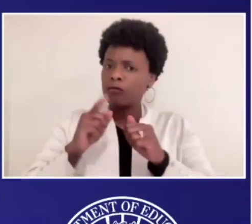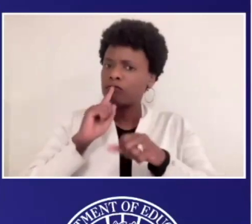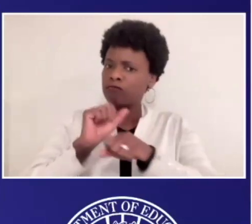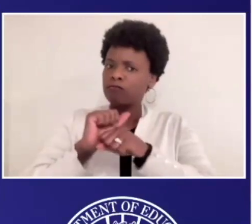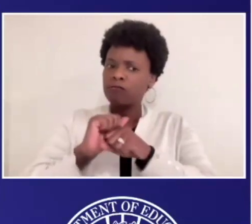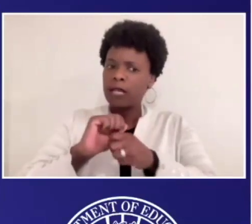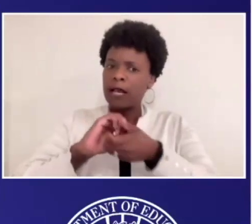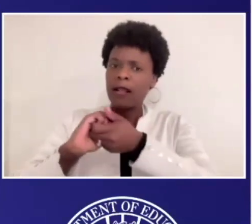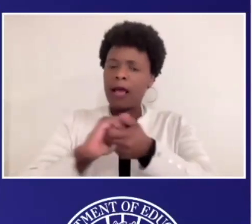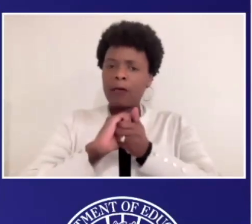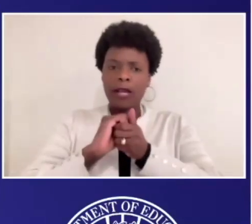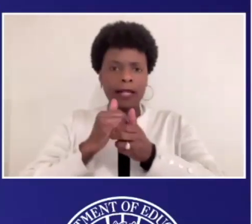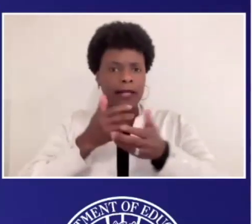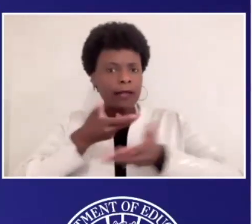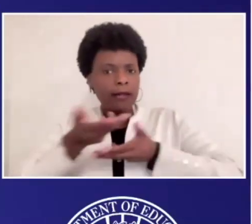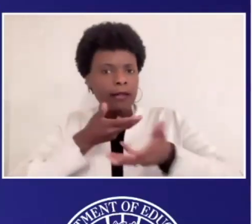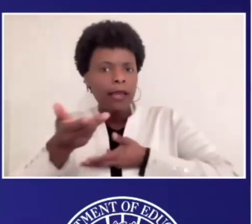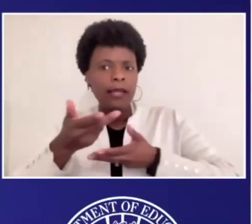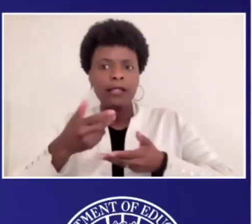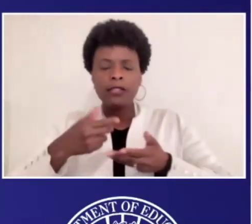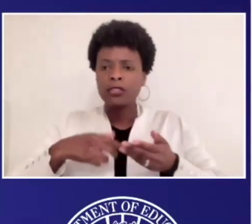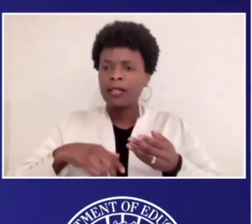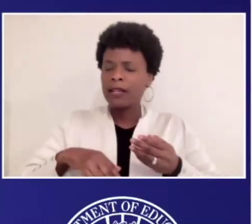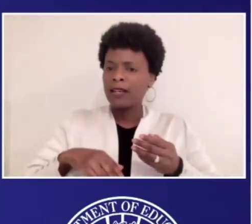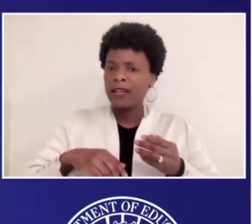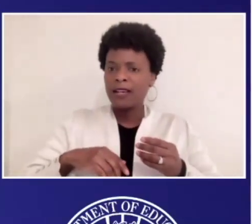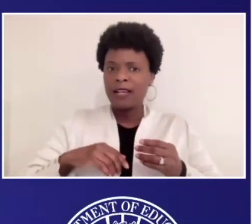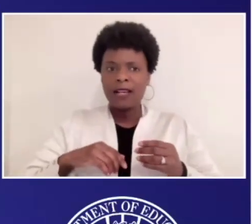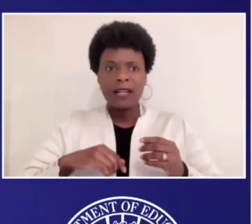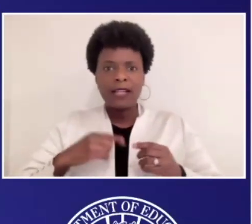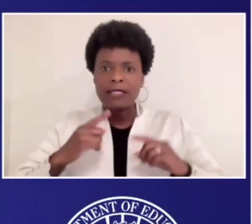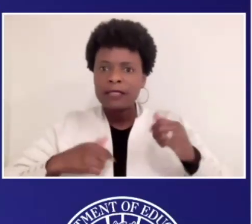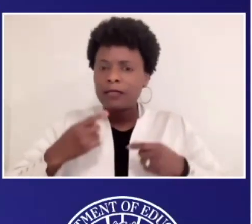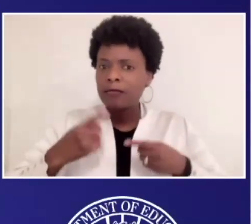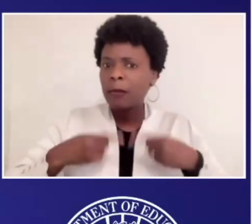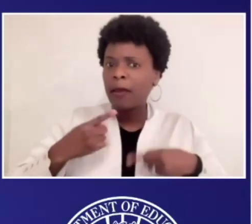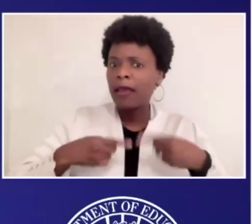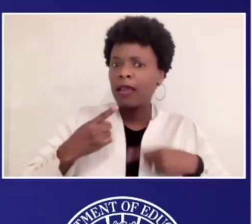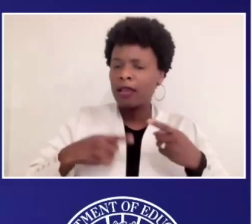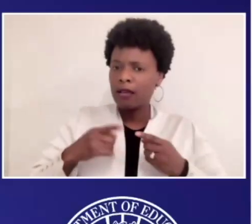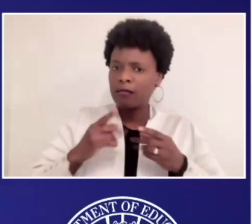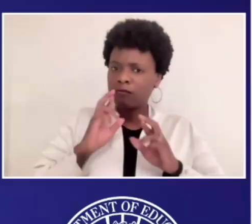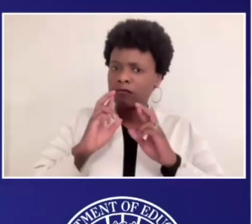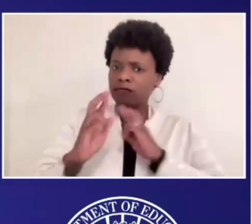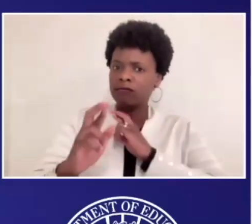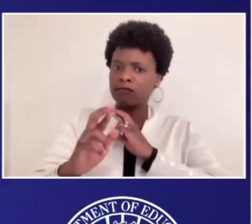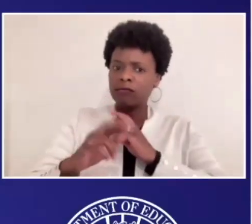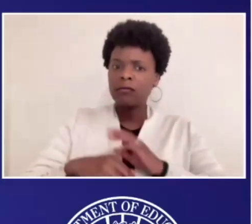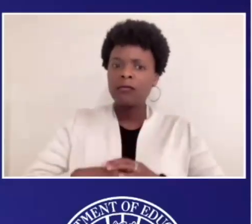to engage, and to debate, remaining receptive to differing perspectives, and resisting the urge to dig